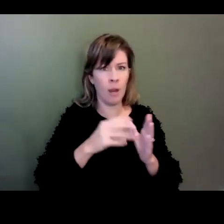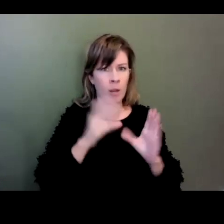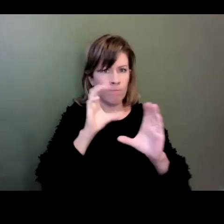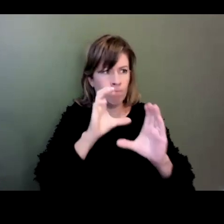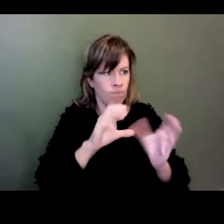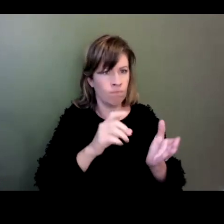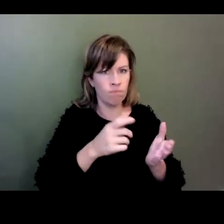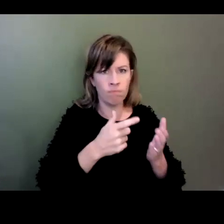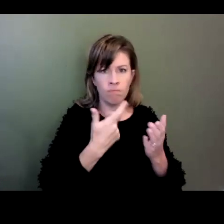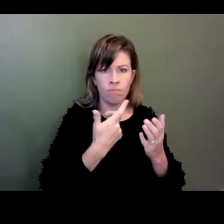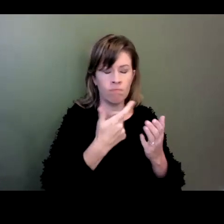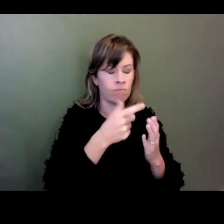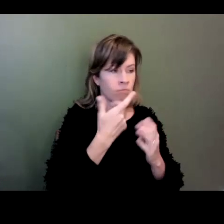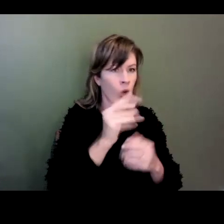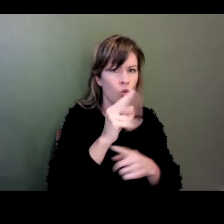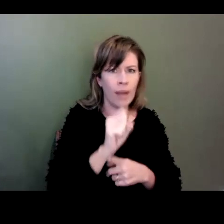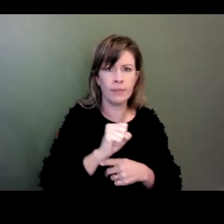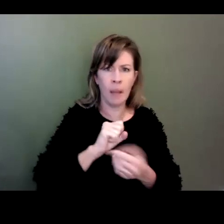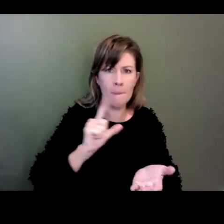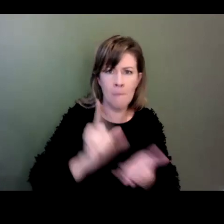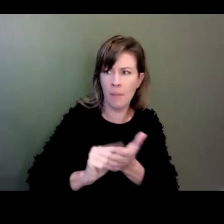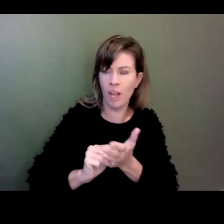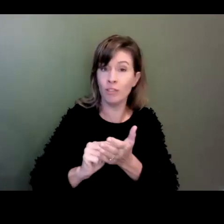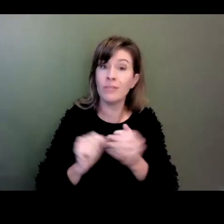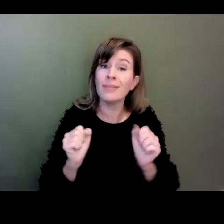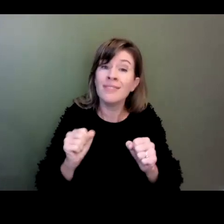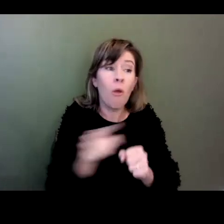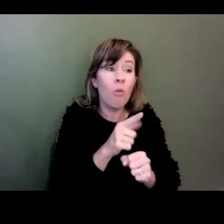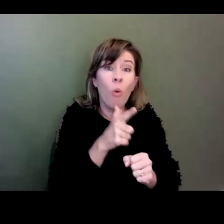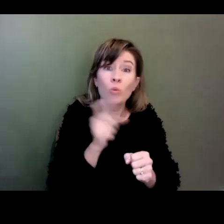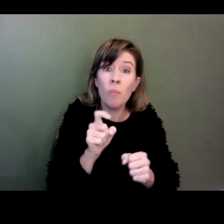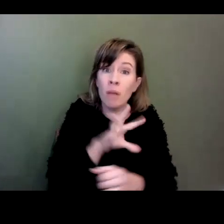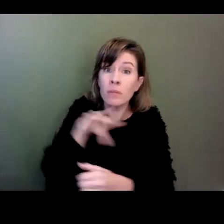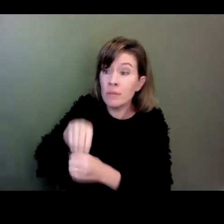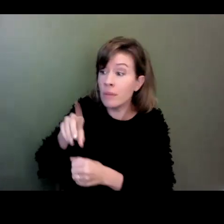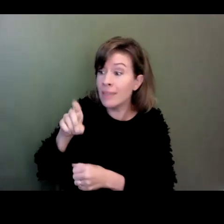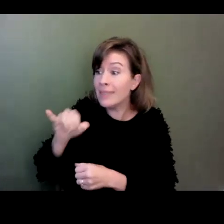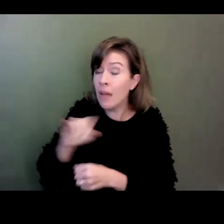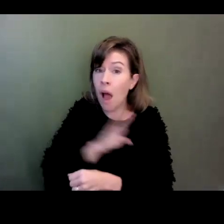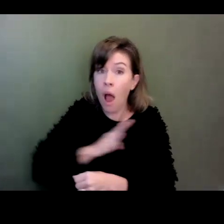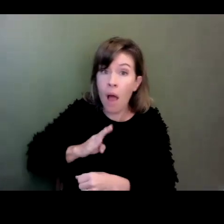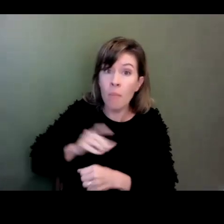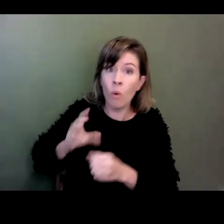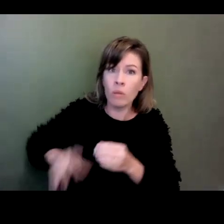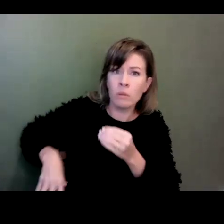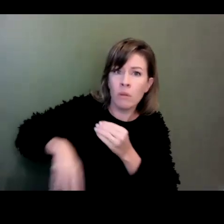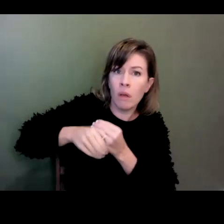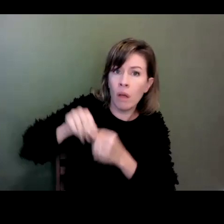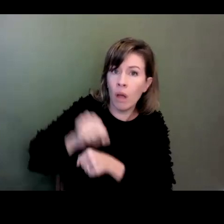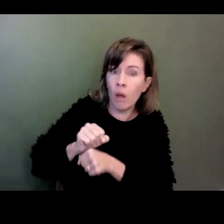publications, obviously yes, those folks need to sit on these DEI boards and do all that work are going to feel like they're more